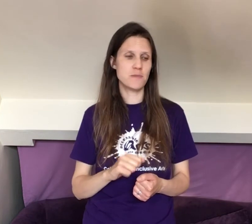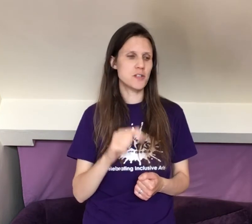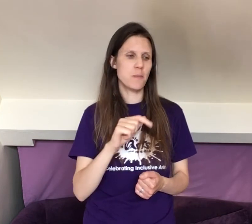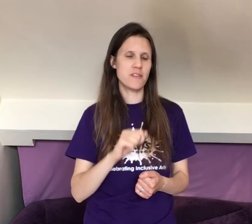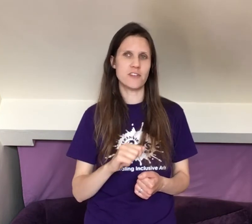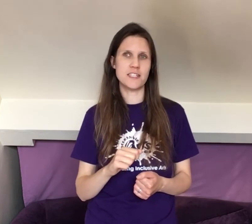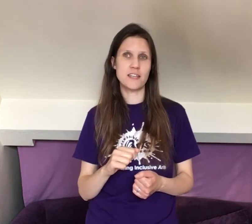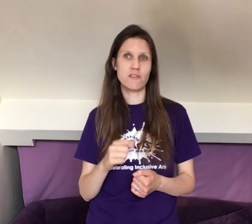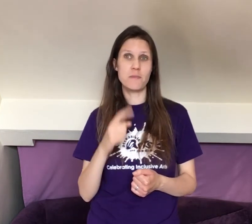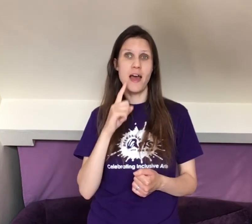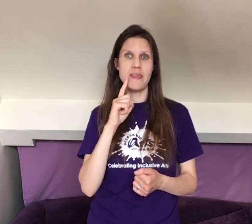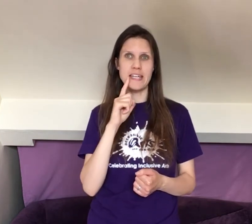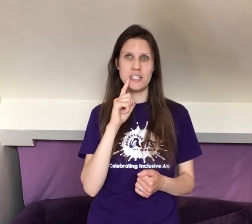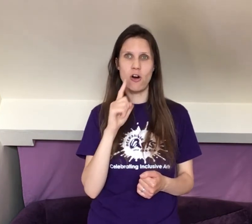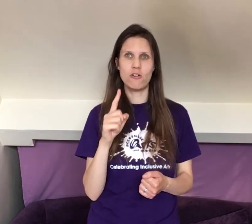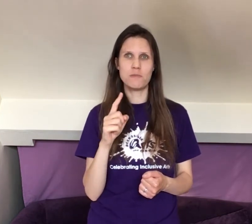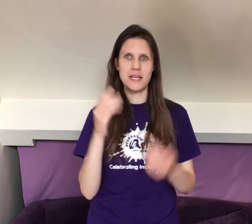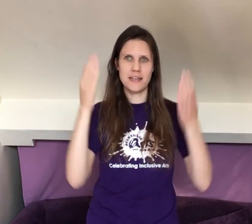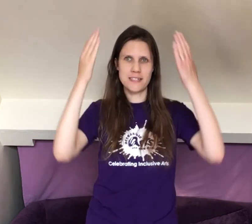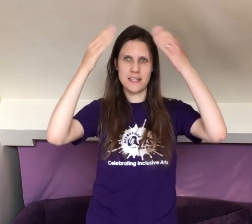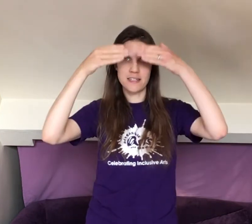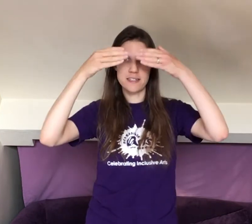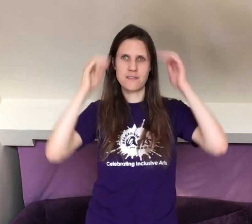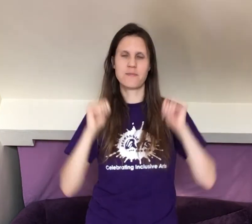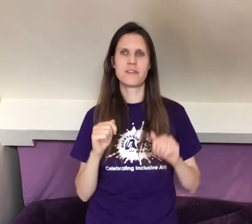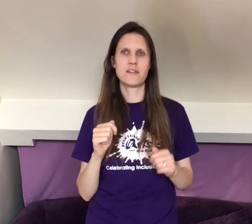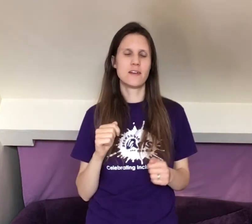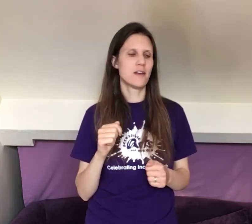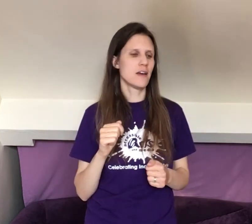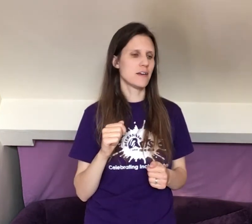from the top of the verse, so from they told me last night.